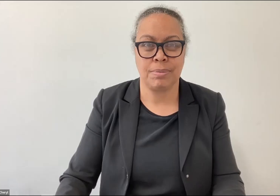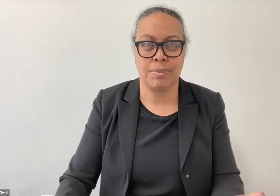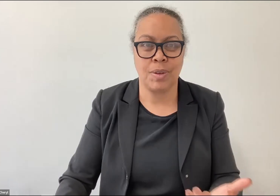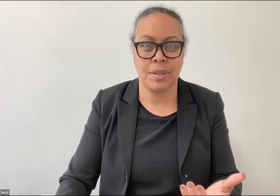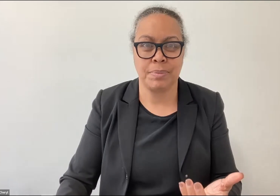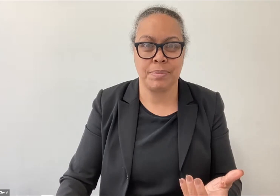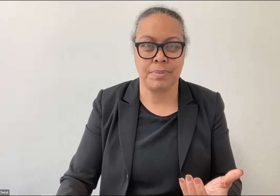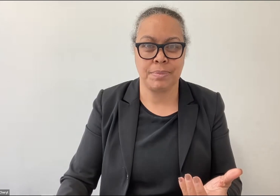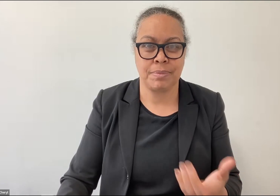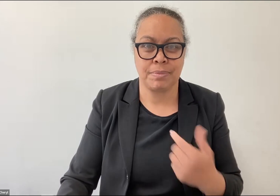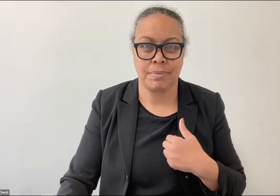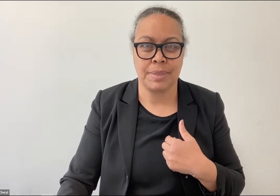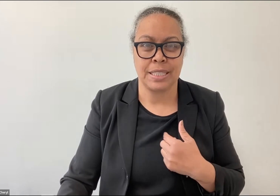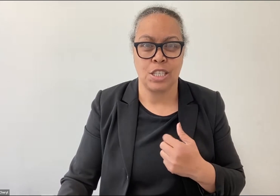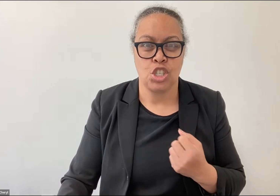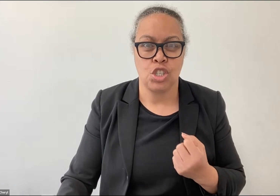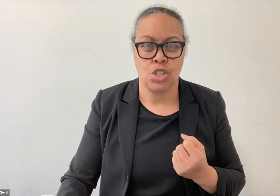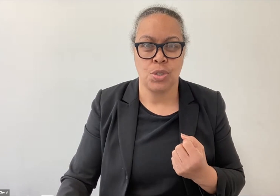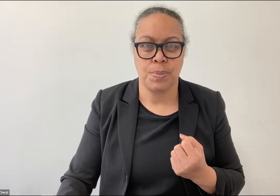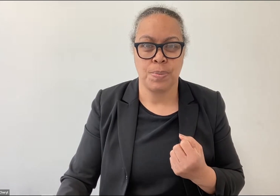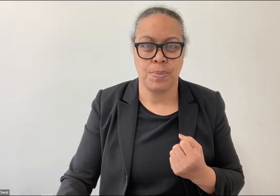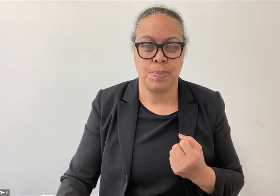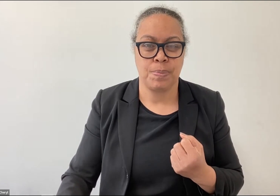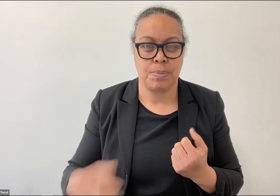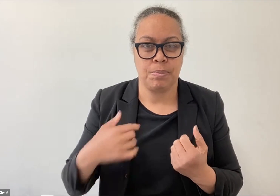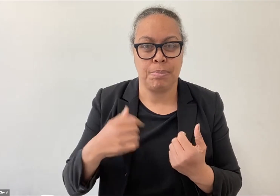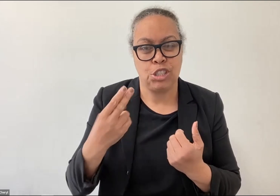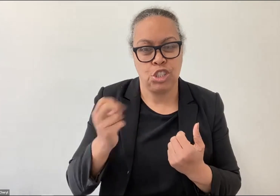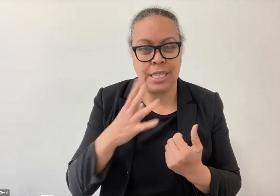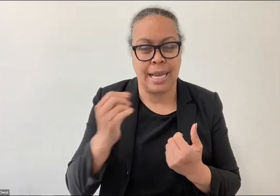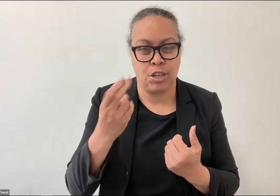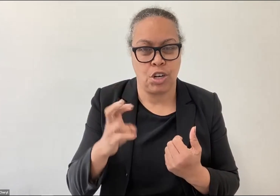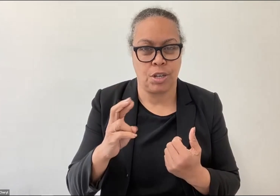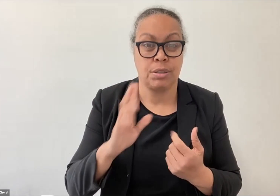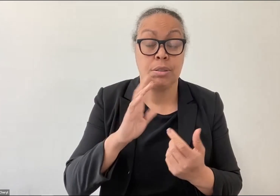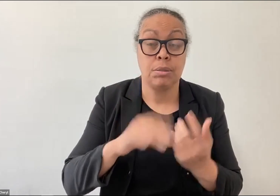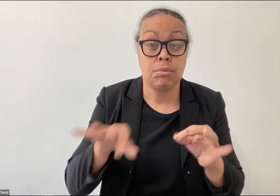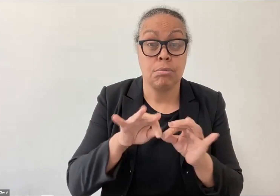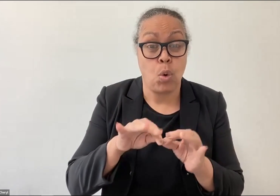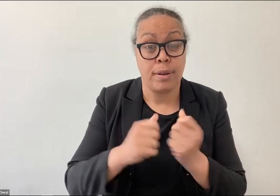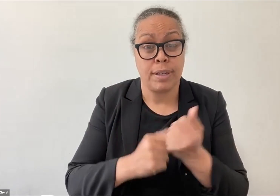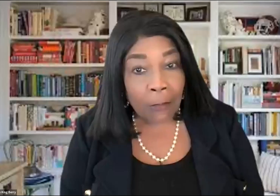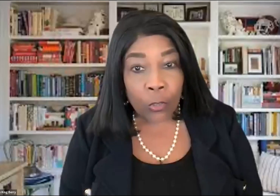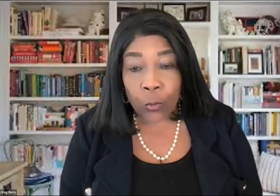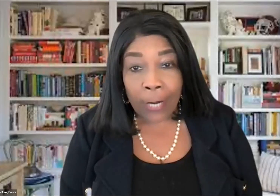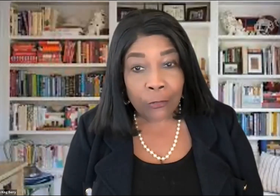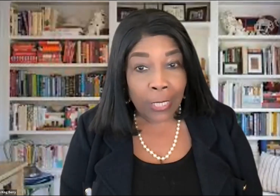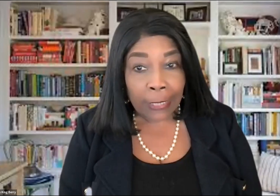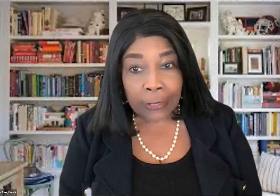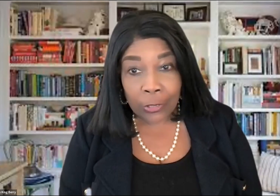My pronouns are she and her a major foundation of education and a key feature of a cracker.